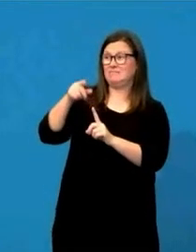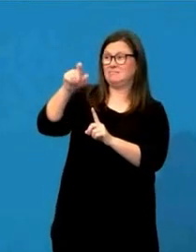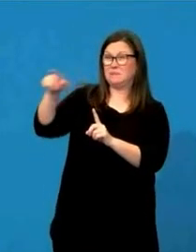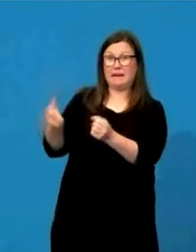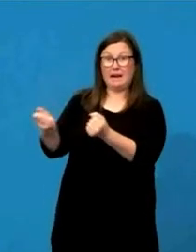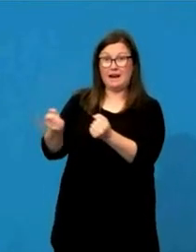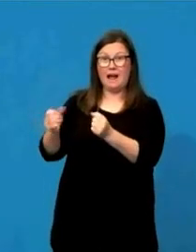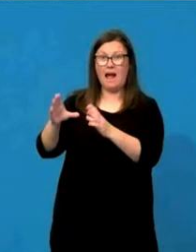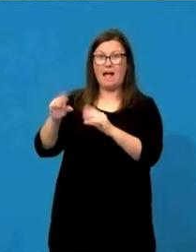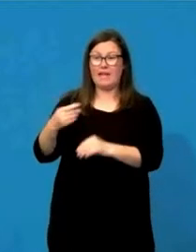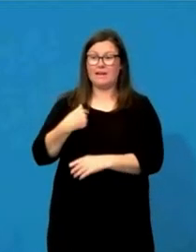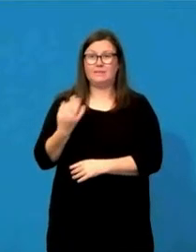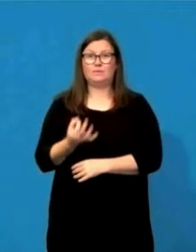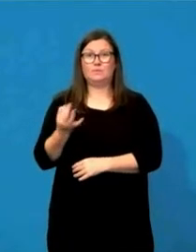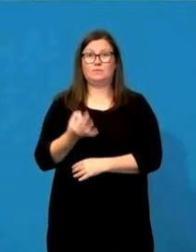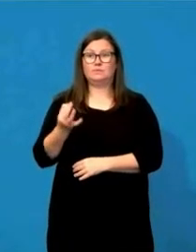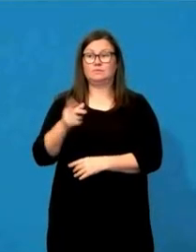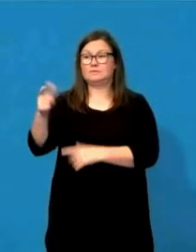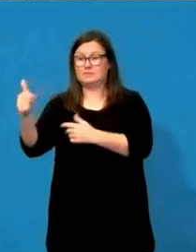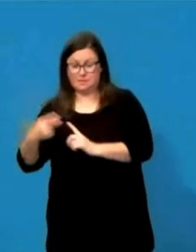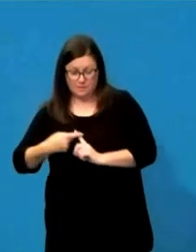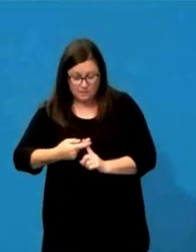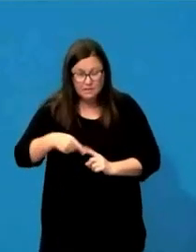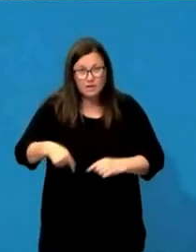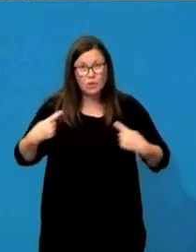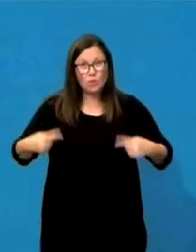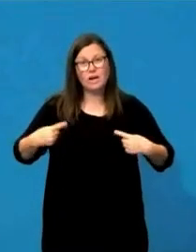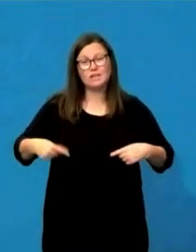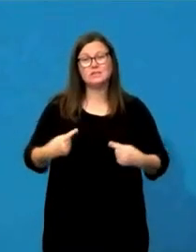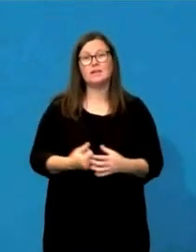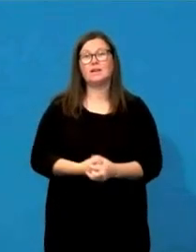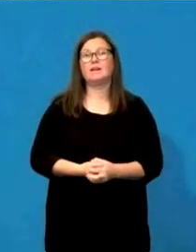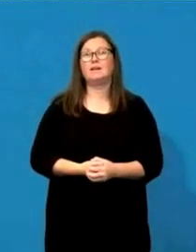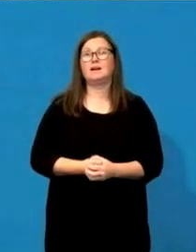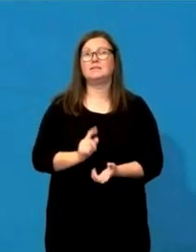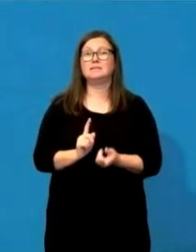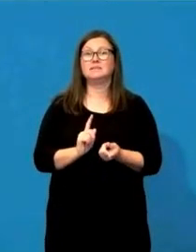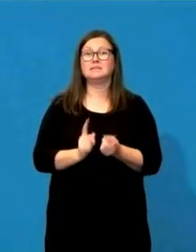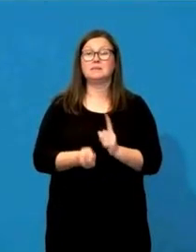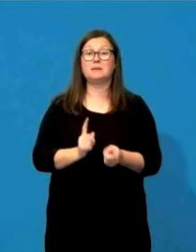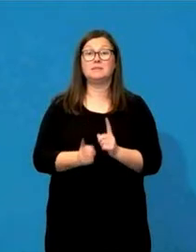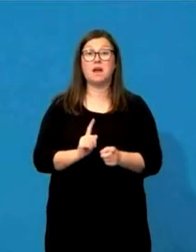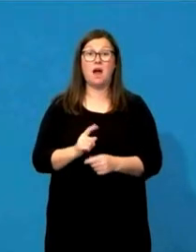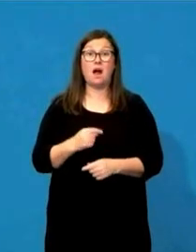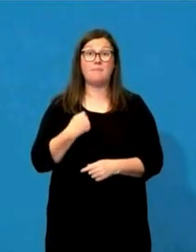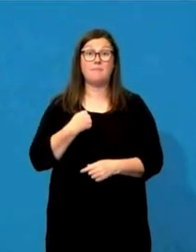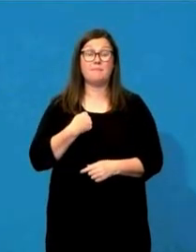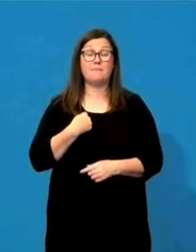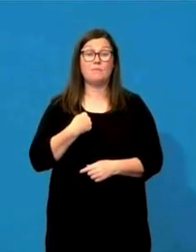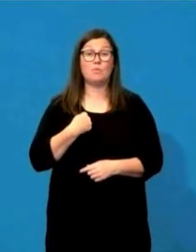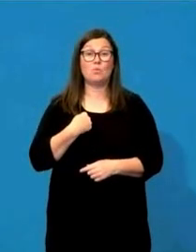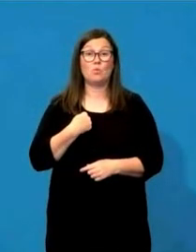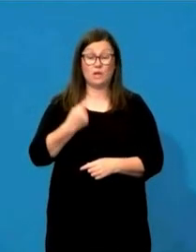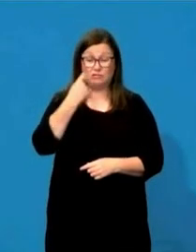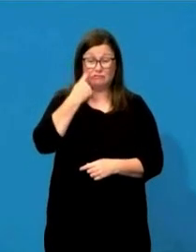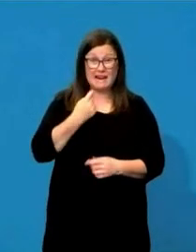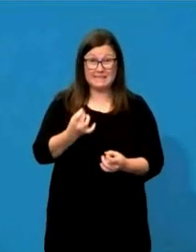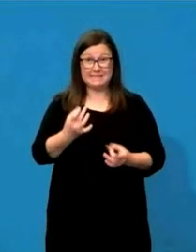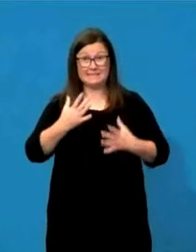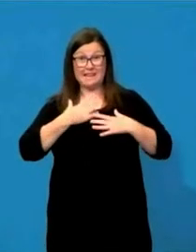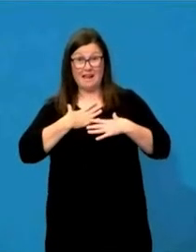And sometimes we go out of our way to try and fix it ourselves, and